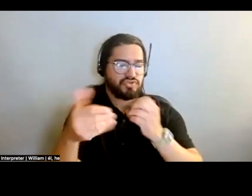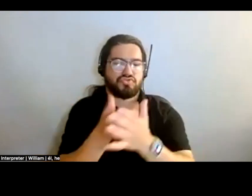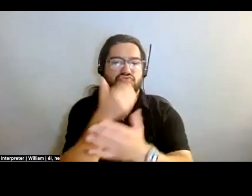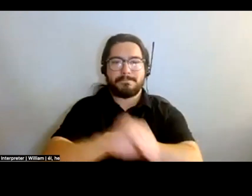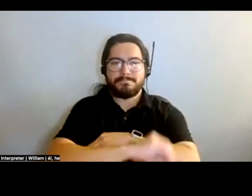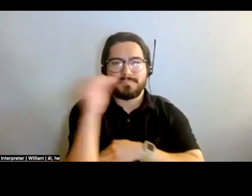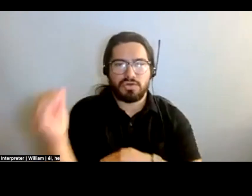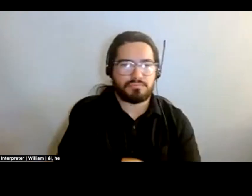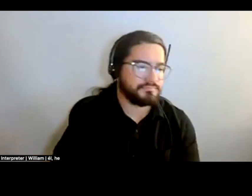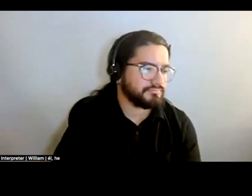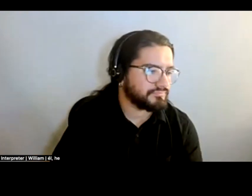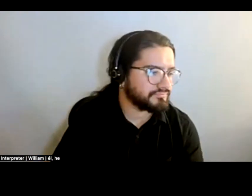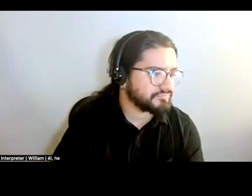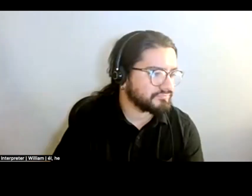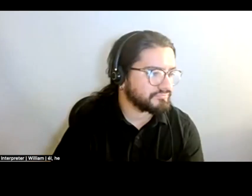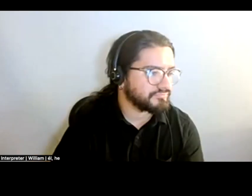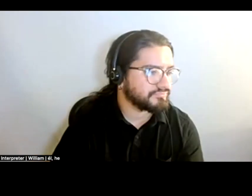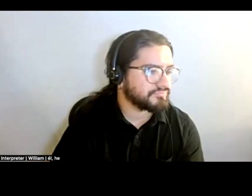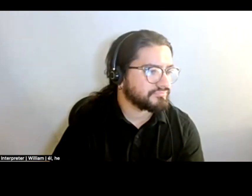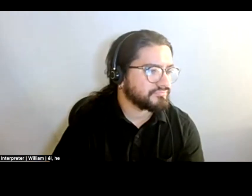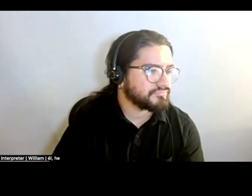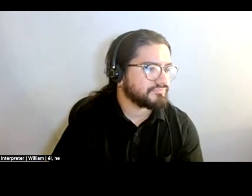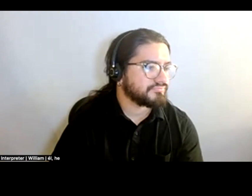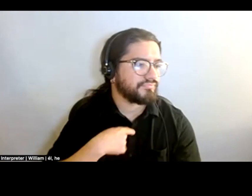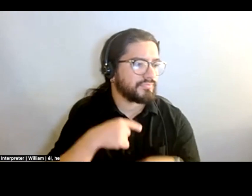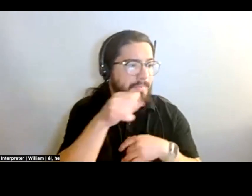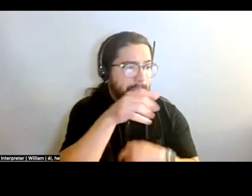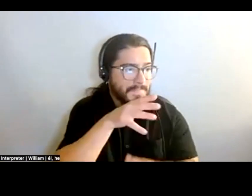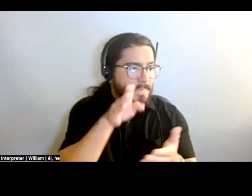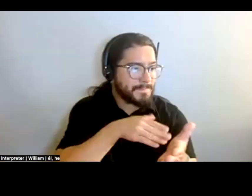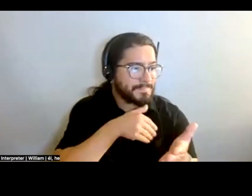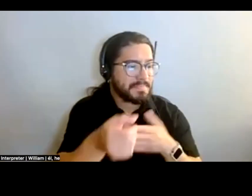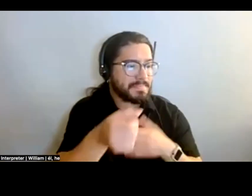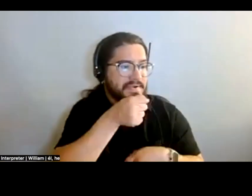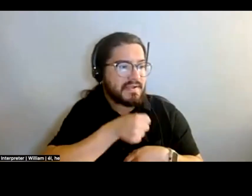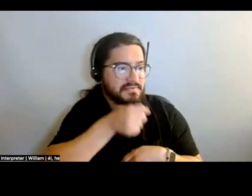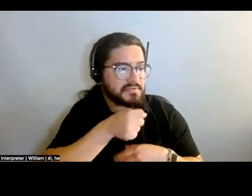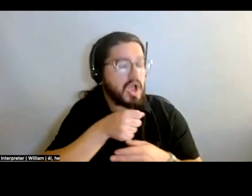so many plaster casts had to be removed as if it were possible